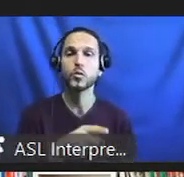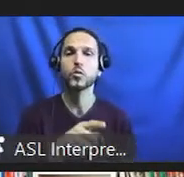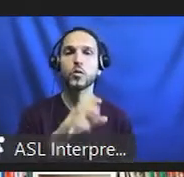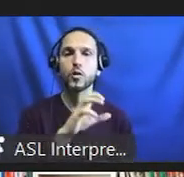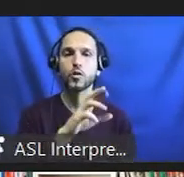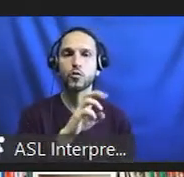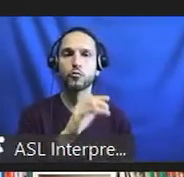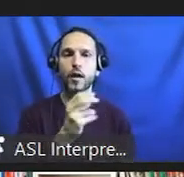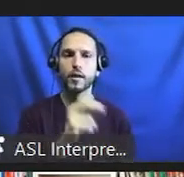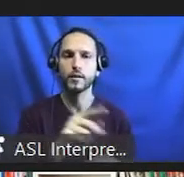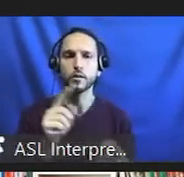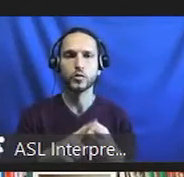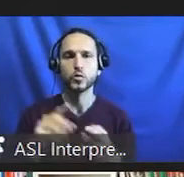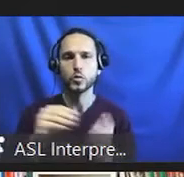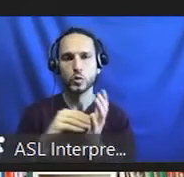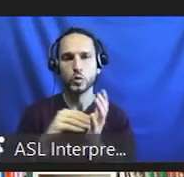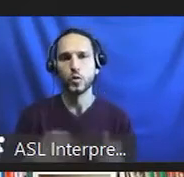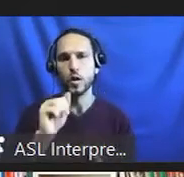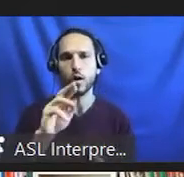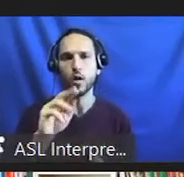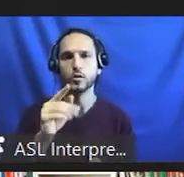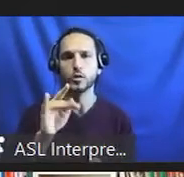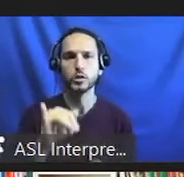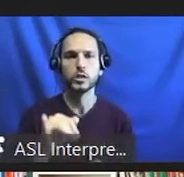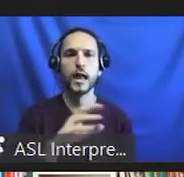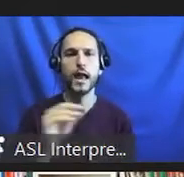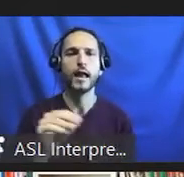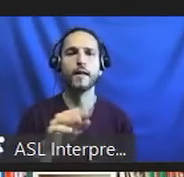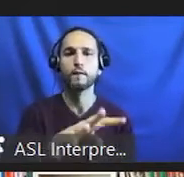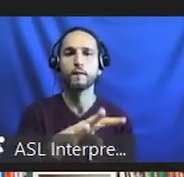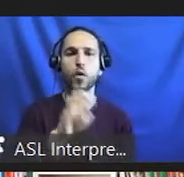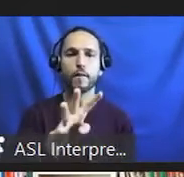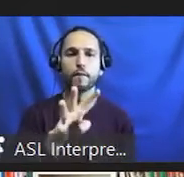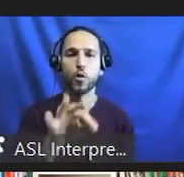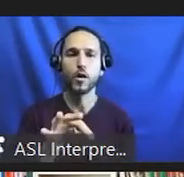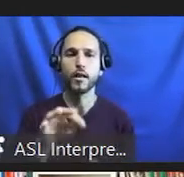He also ordered $449,000 in attorneys fees,